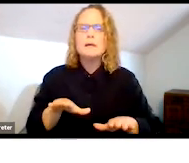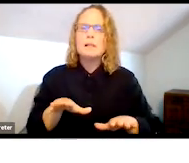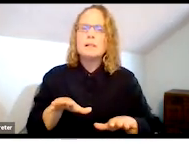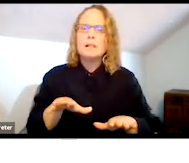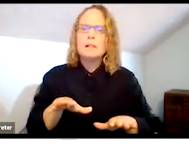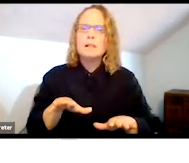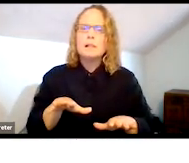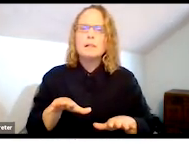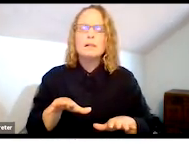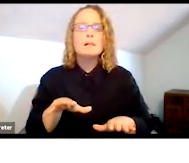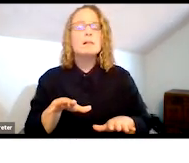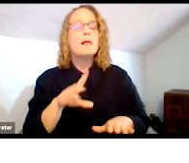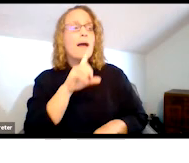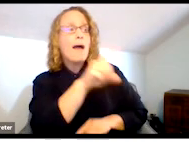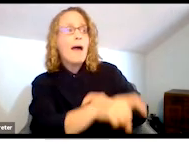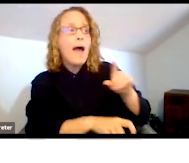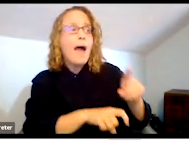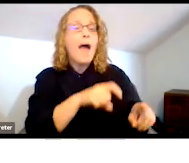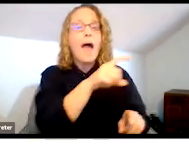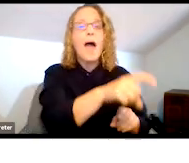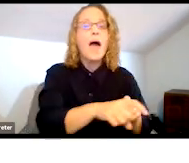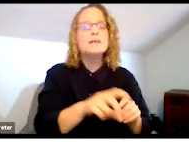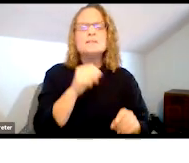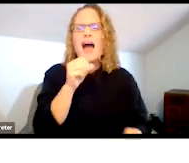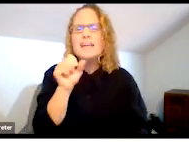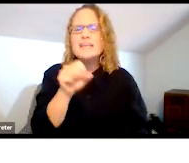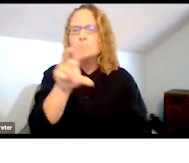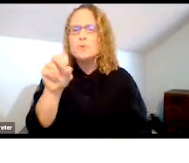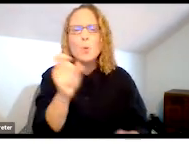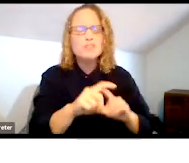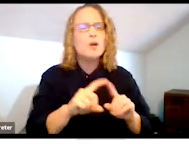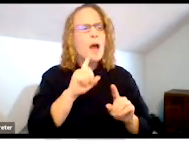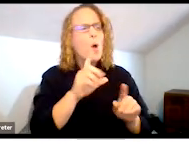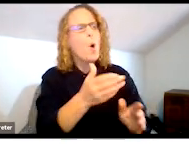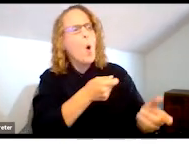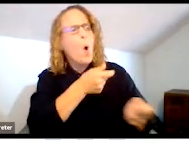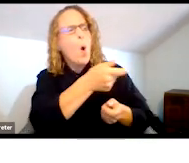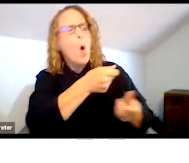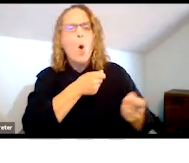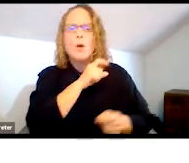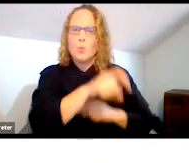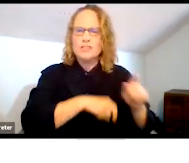I mentioned using all of your senses, listening with your body, not being occupied on the phone, or email,